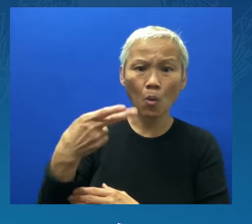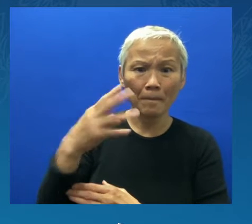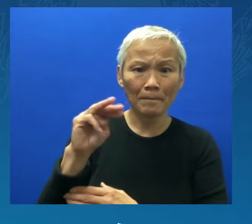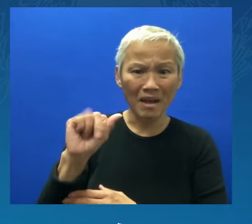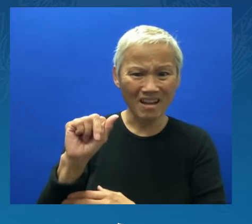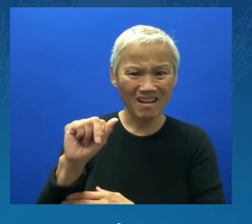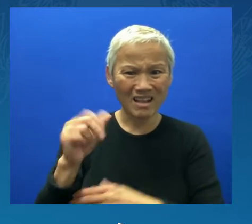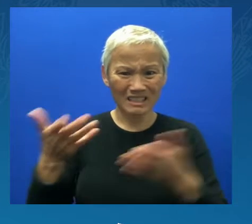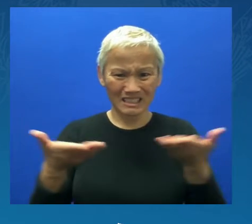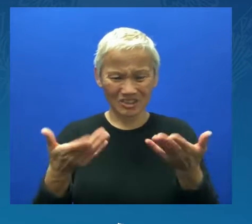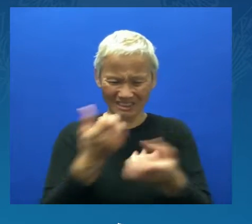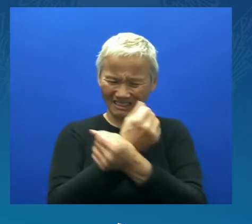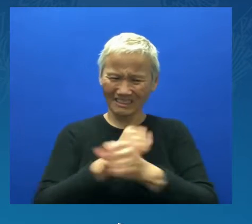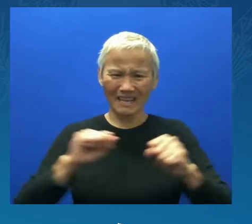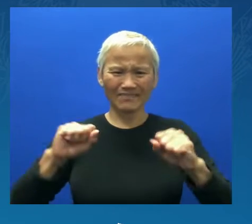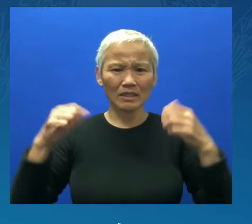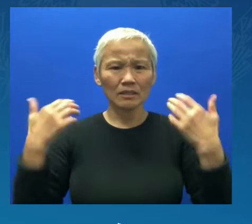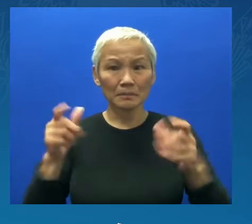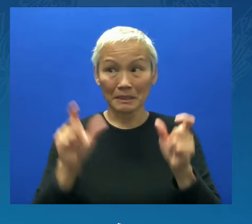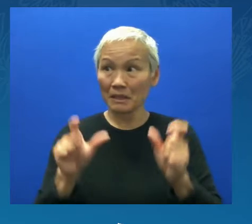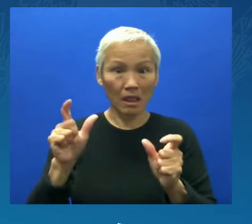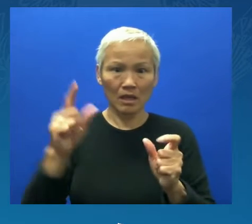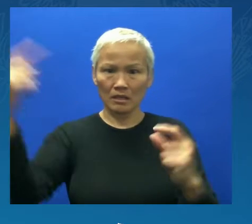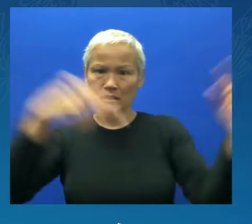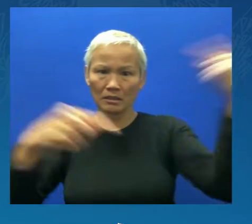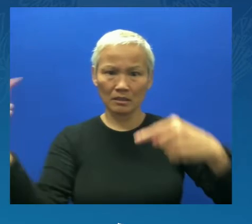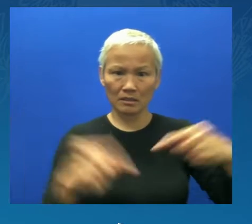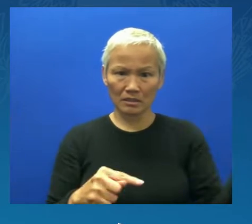But people are scared. And, I mean, think about this: